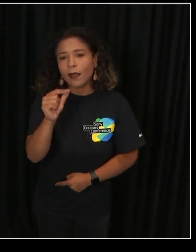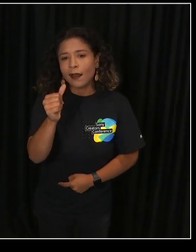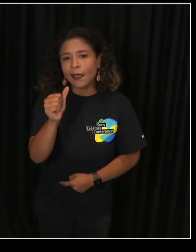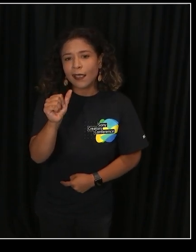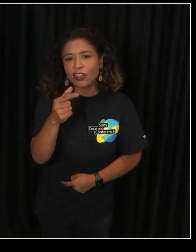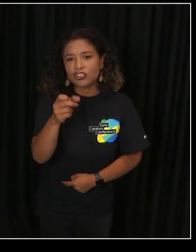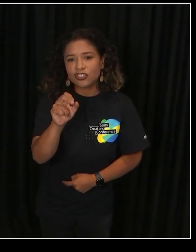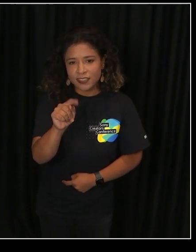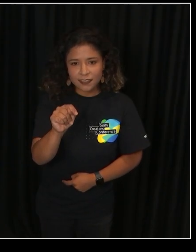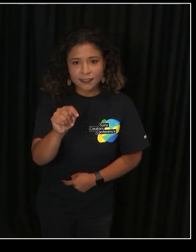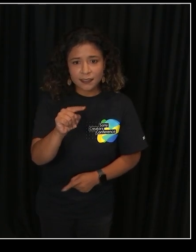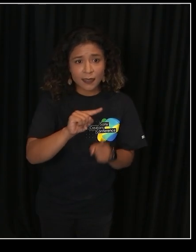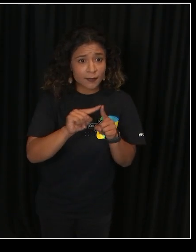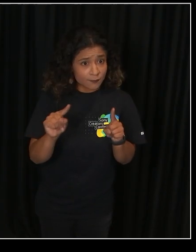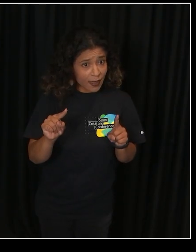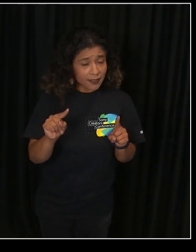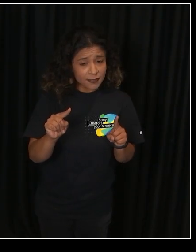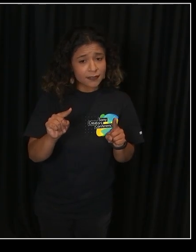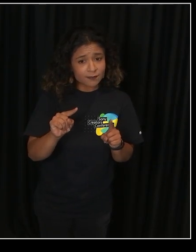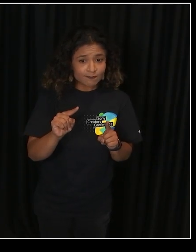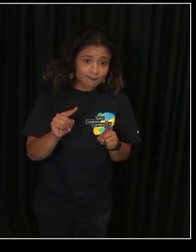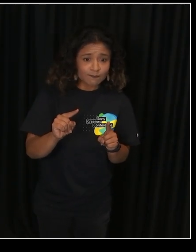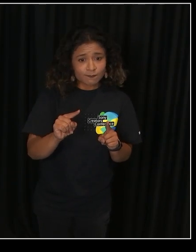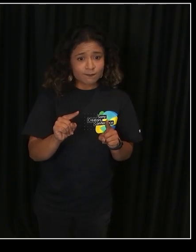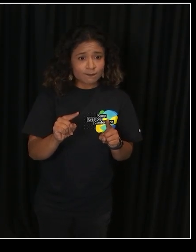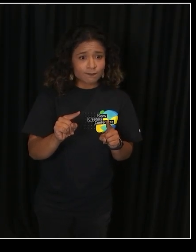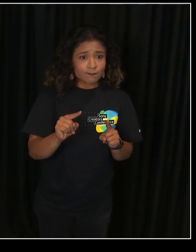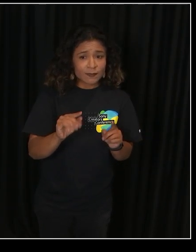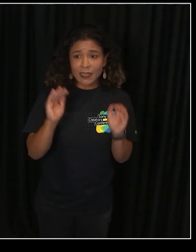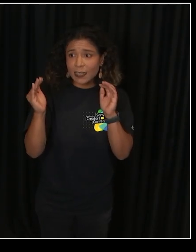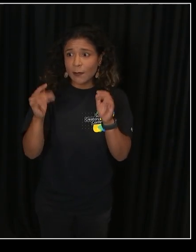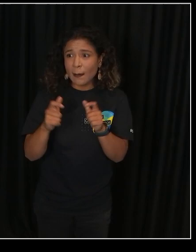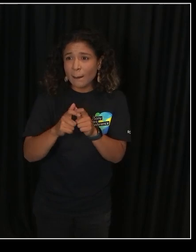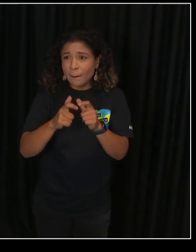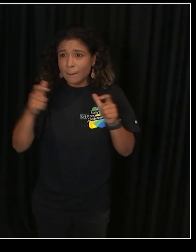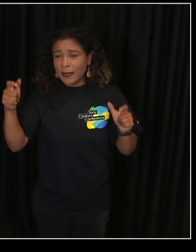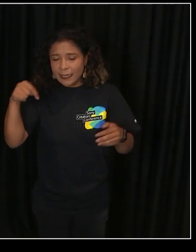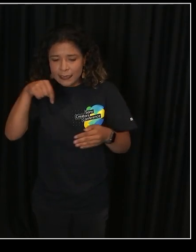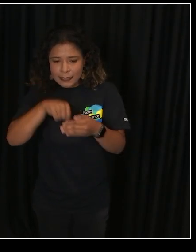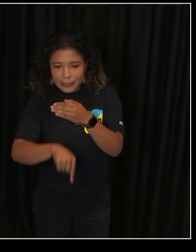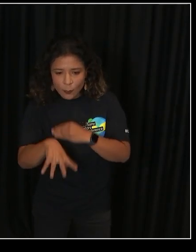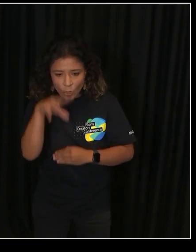Which on the whole, compared to a lot of these big neural and deep learning kinds of projects,